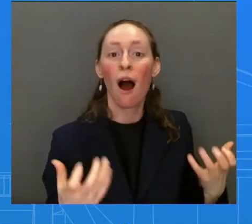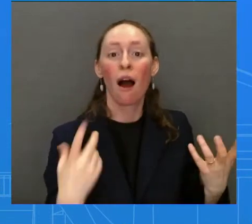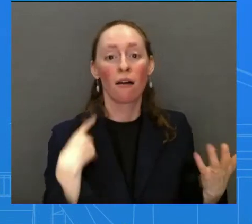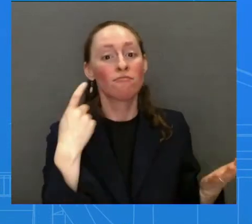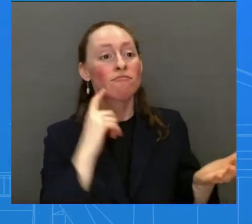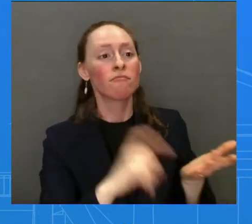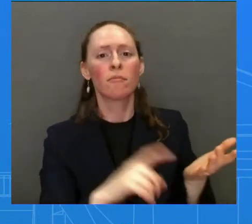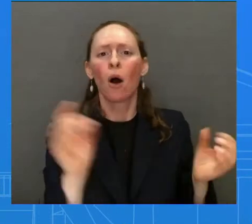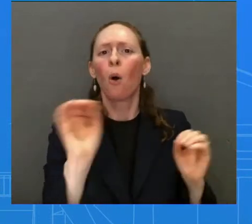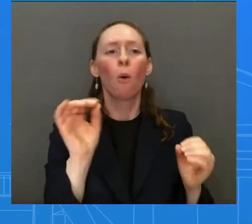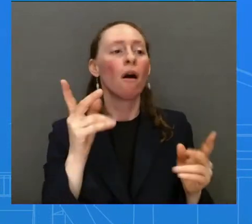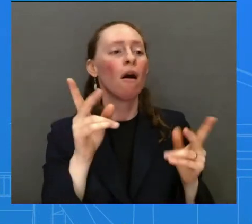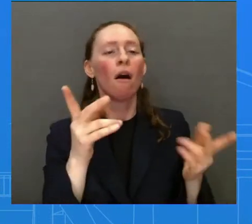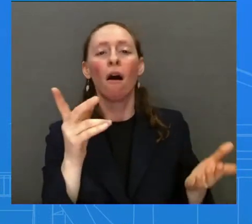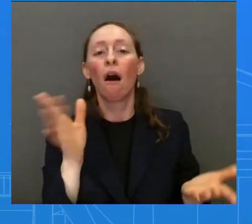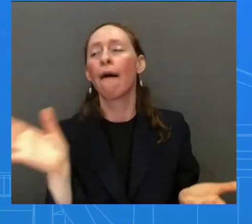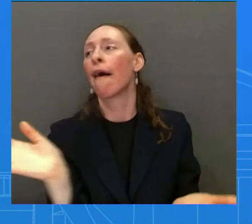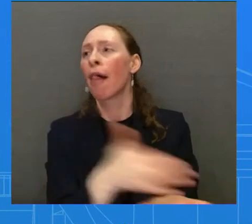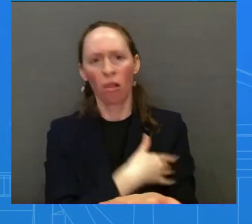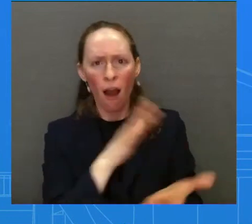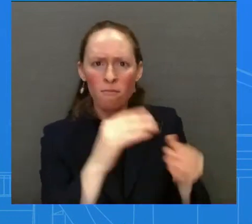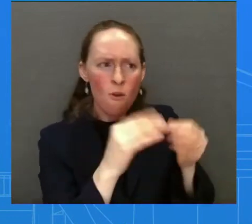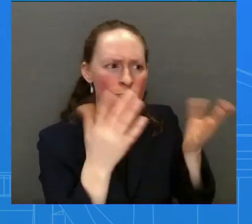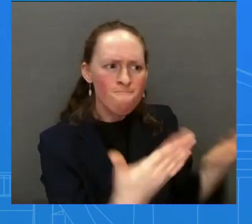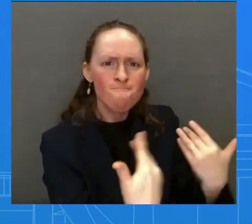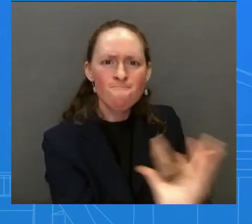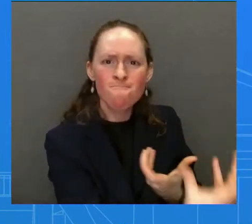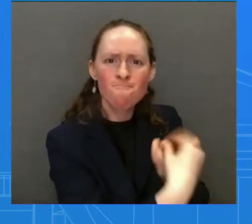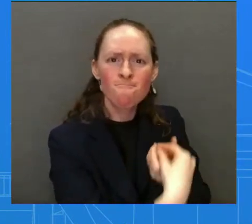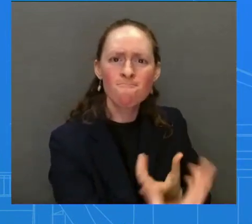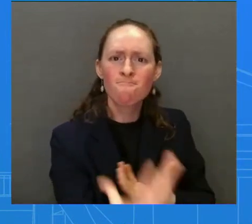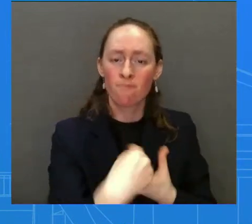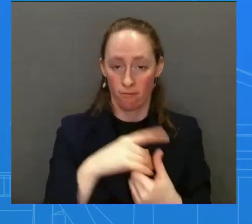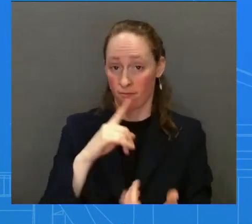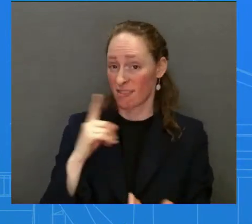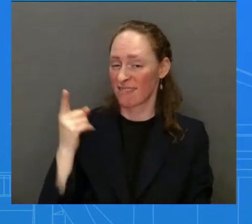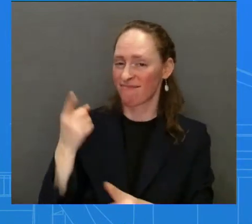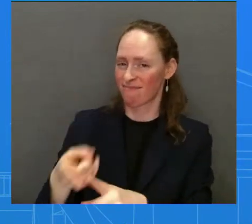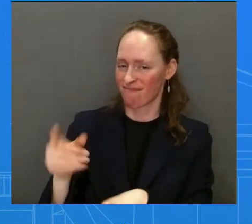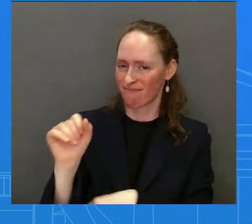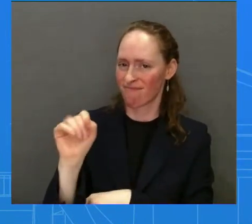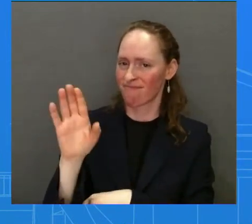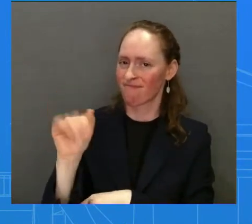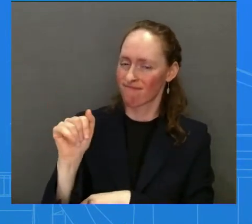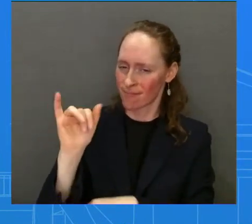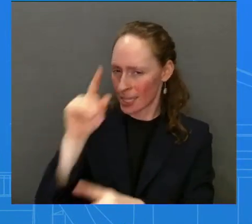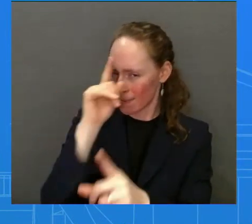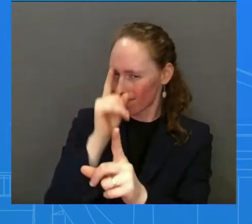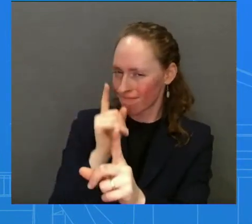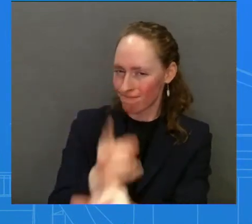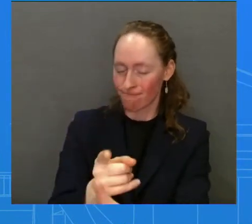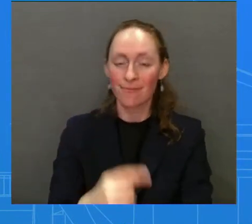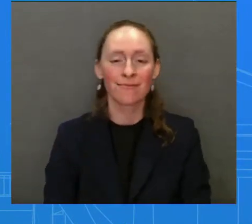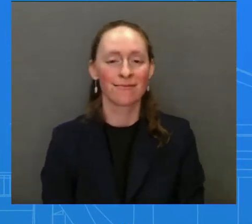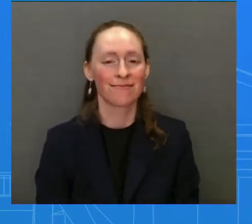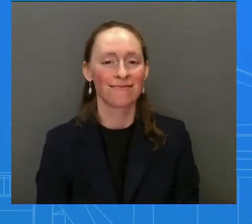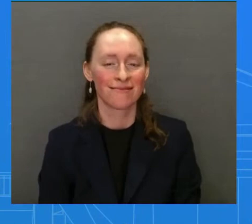And just a couple of things. CBA [SBA] has -- they have scaled up its use of technology and centered customer service and experience,